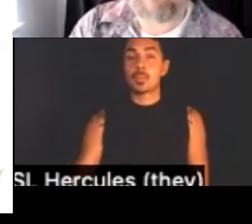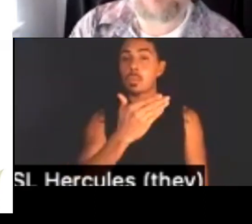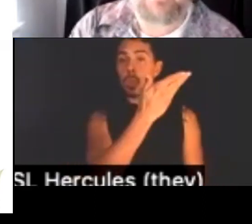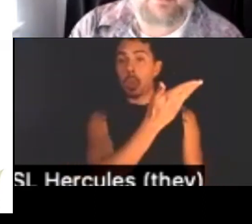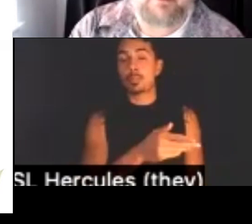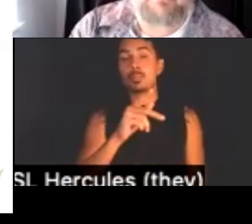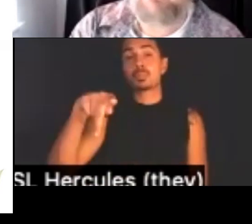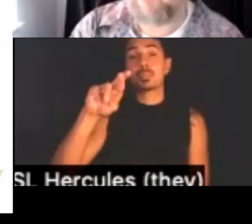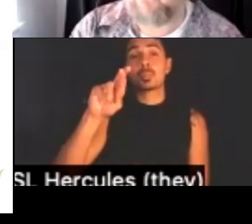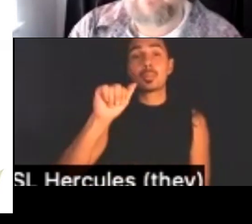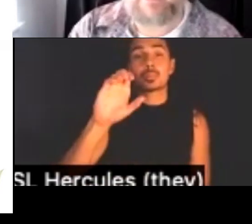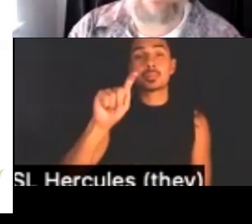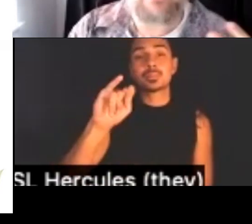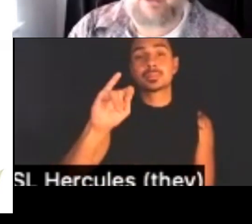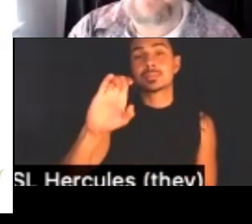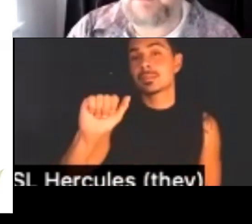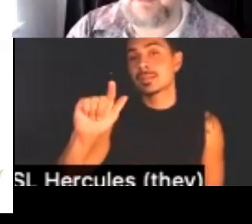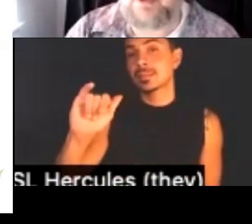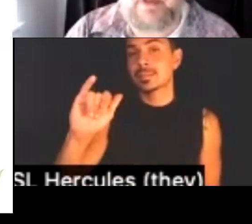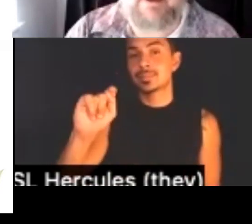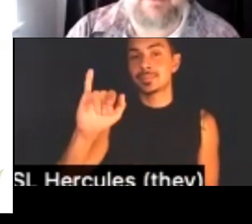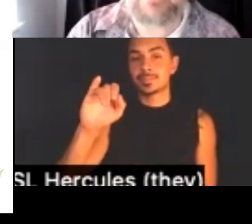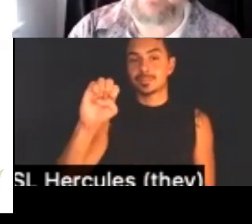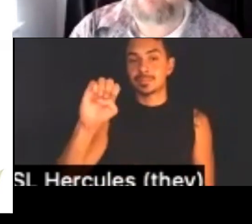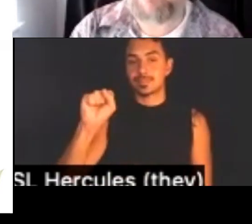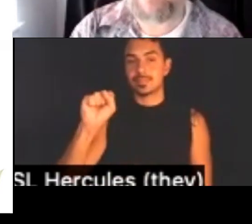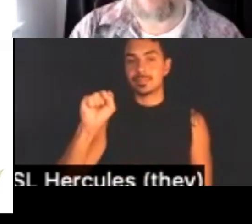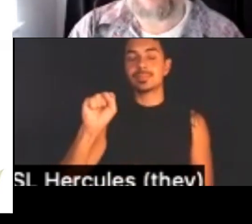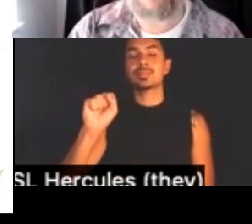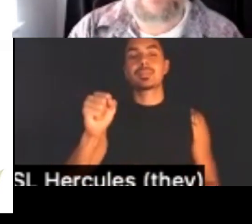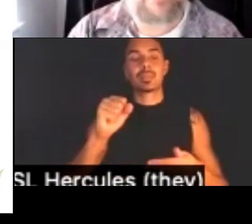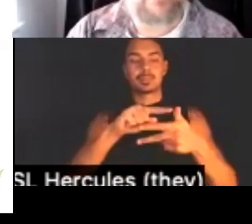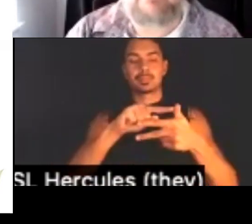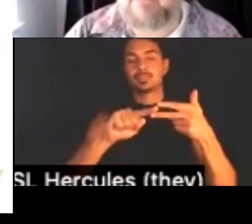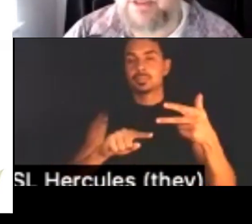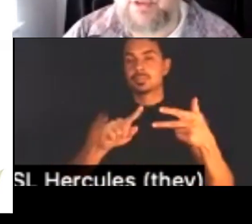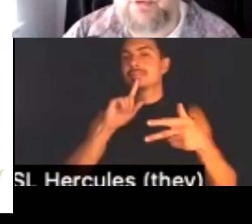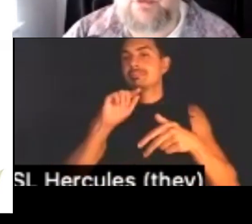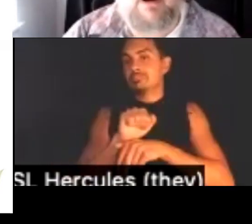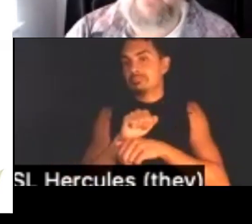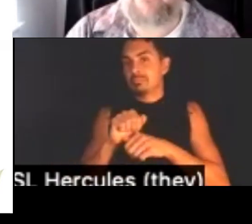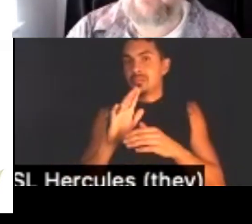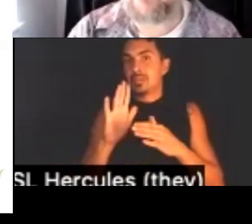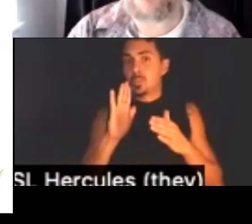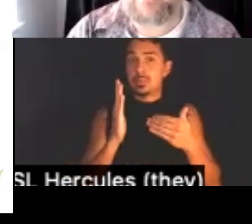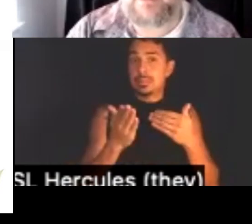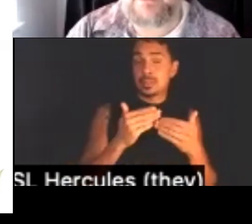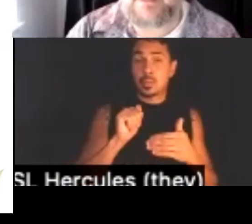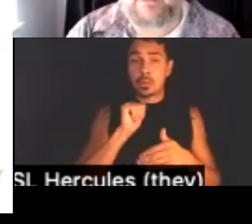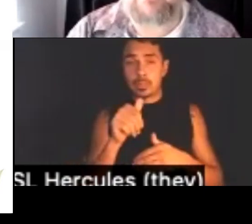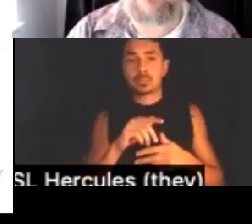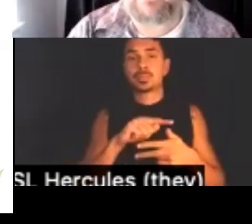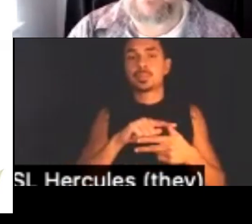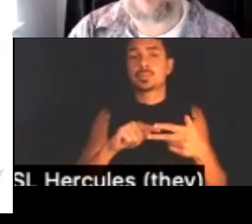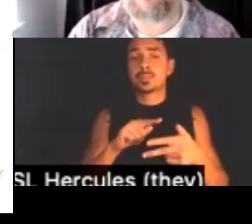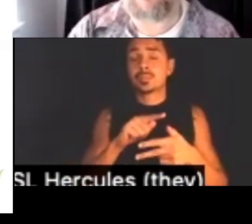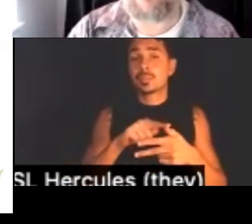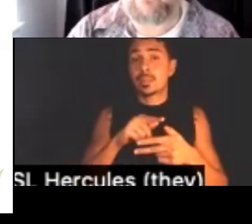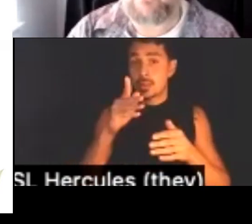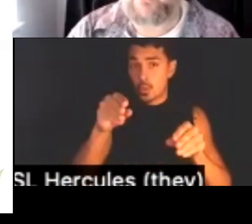Mentioned a little bit before about cost is a huge barrier. So can you offer a sliding scale or affordable rates